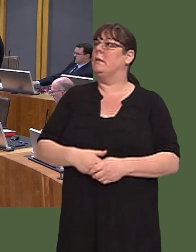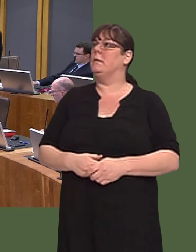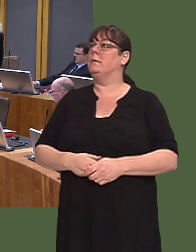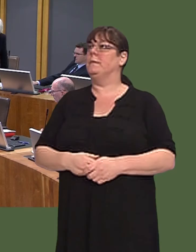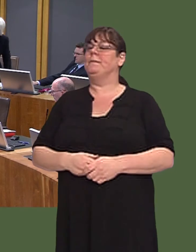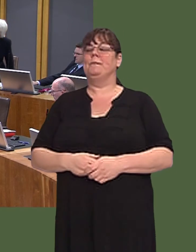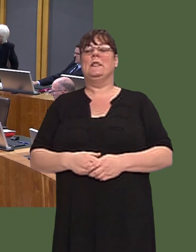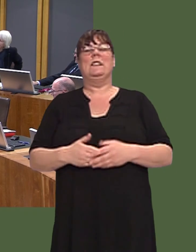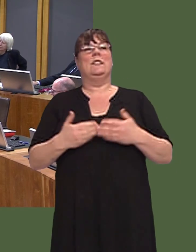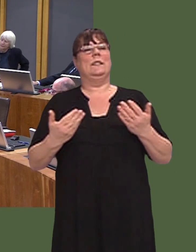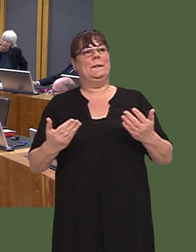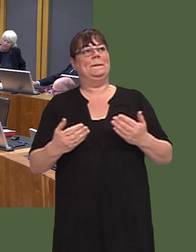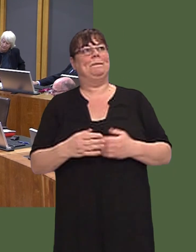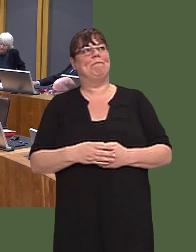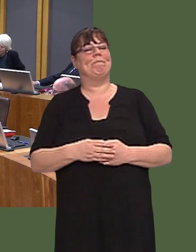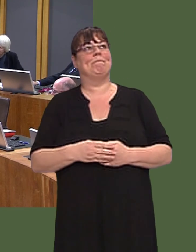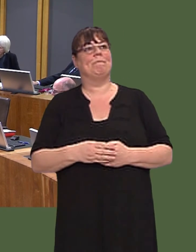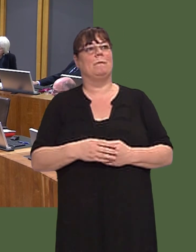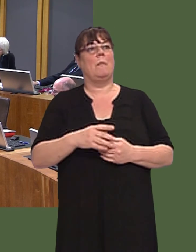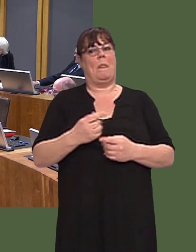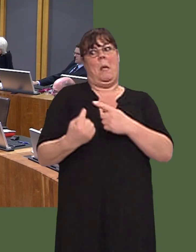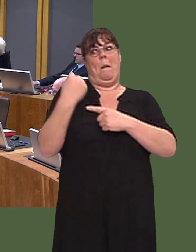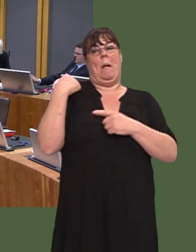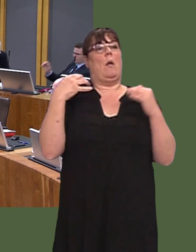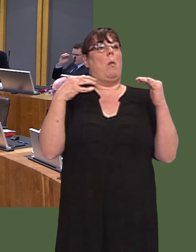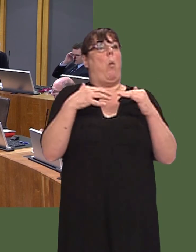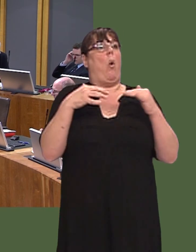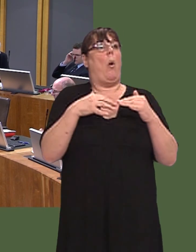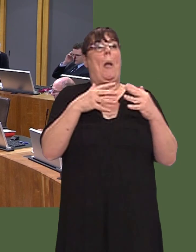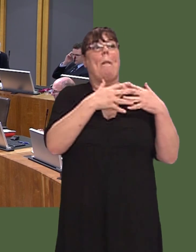Carwyn Jones: It is the case that, during the second world war, American forces wouldnít